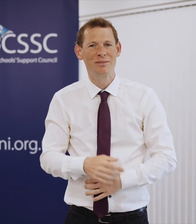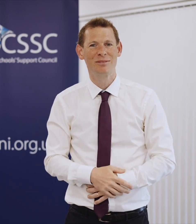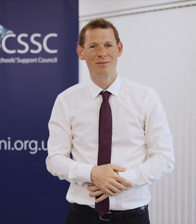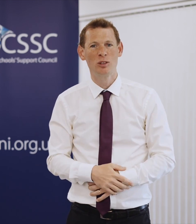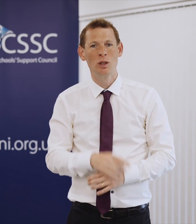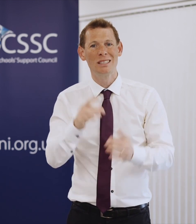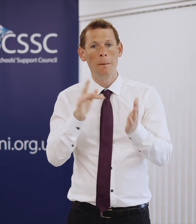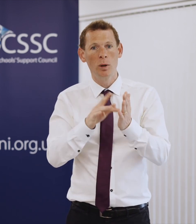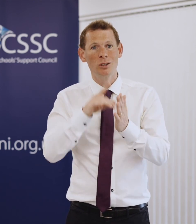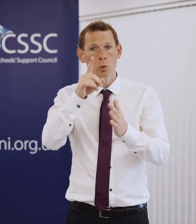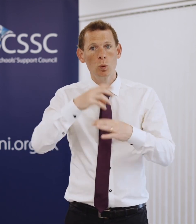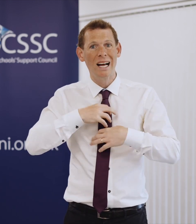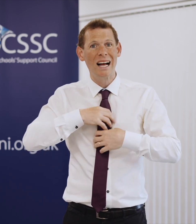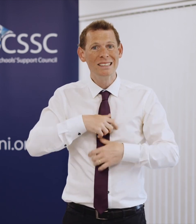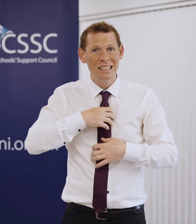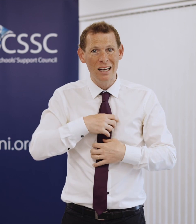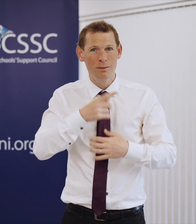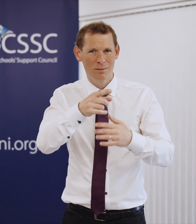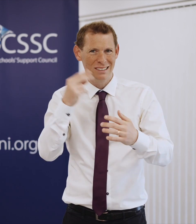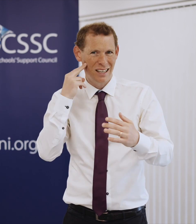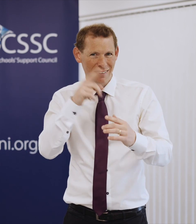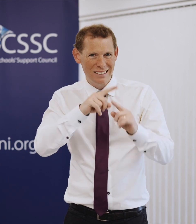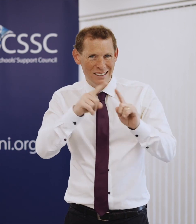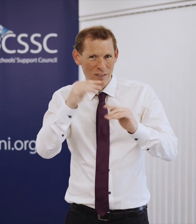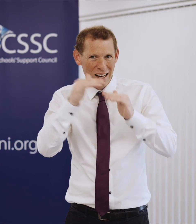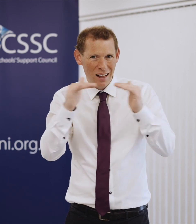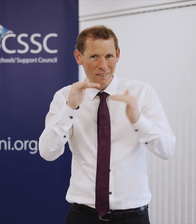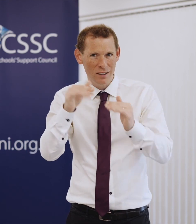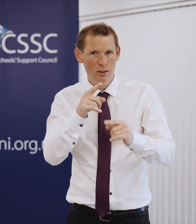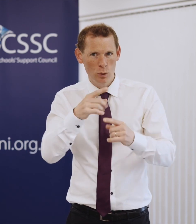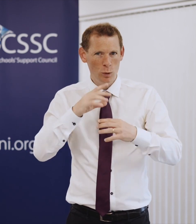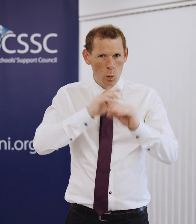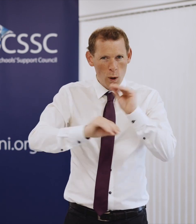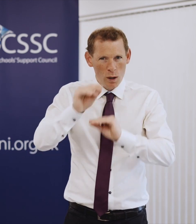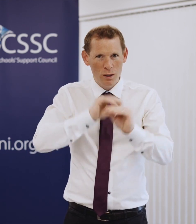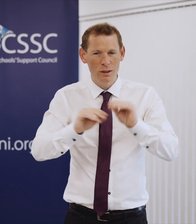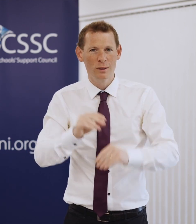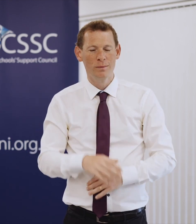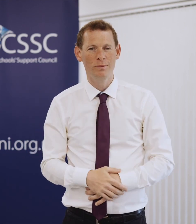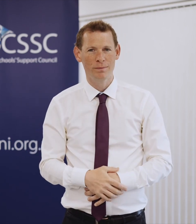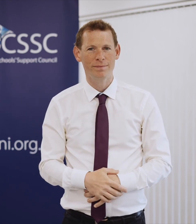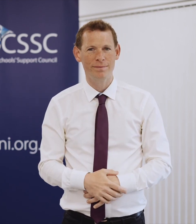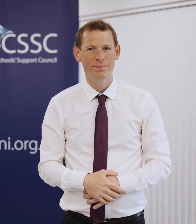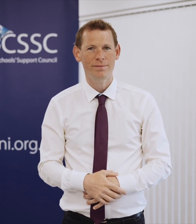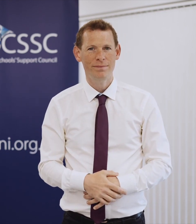where there's lots of people talking at the same time so it's important that you adapt to the level of deafness that the person has.